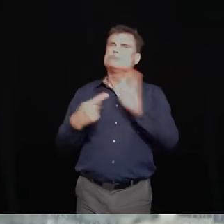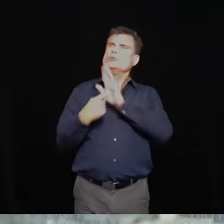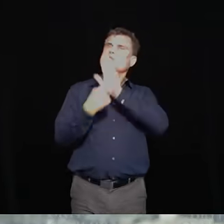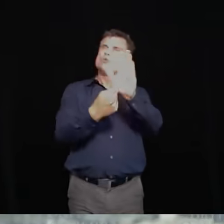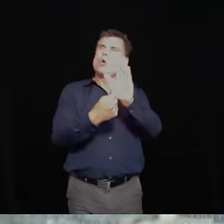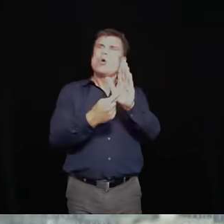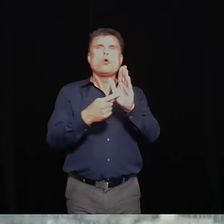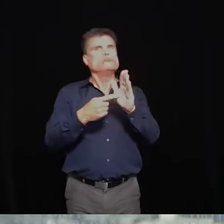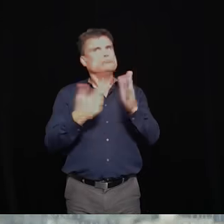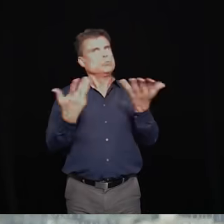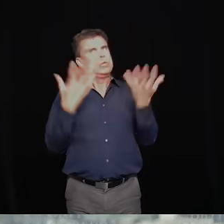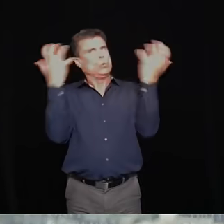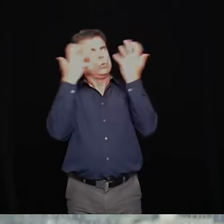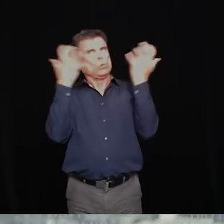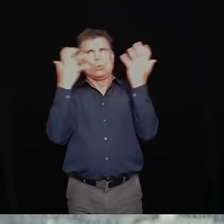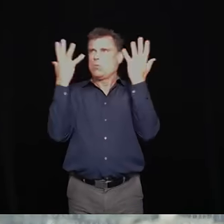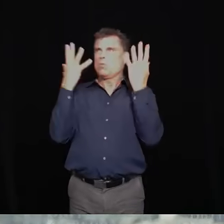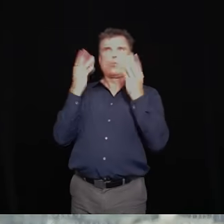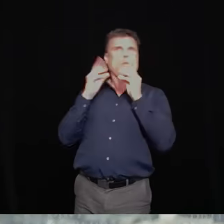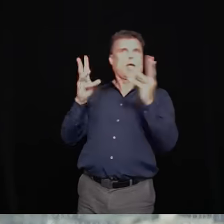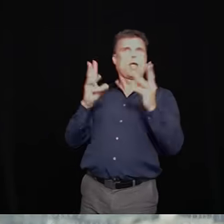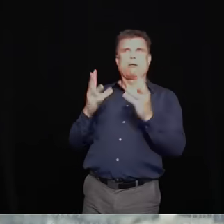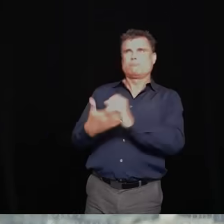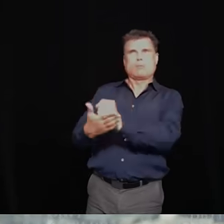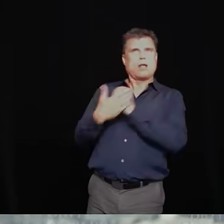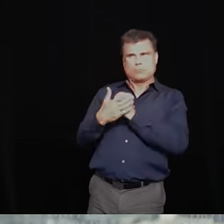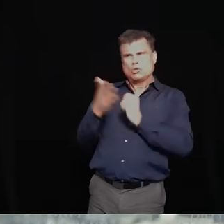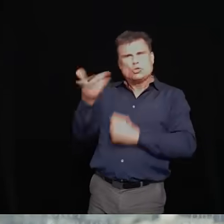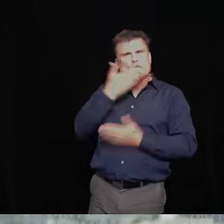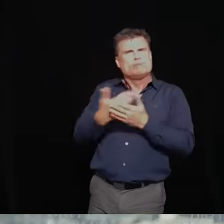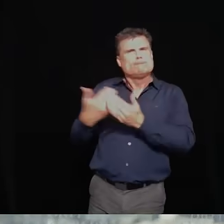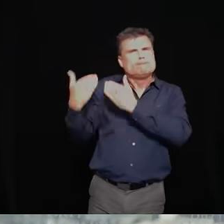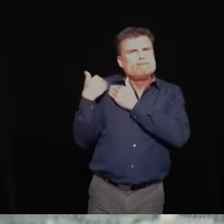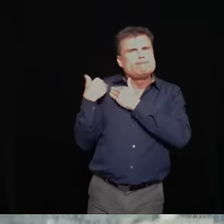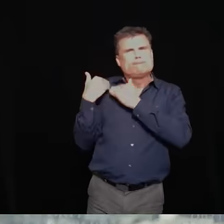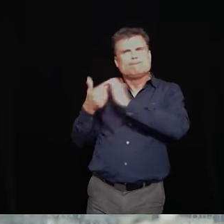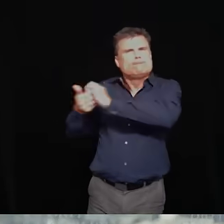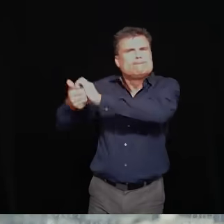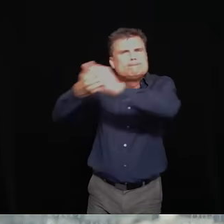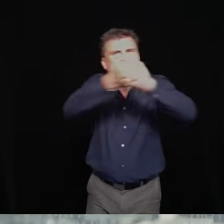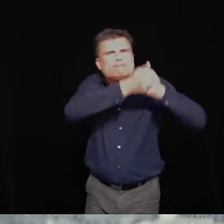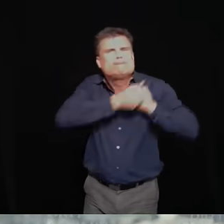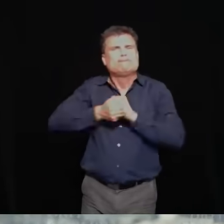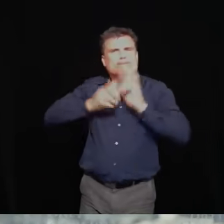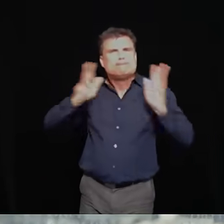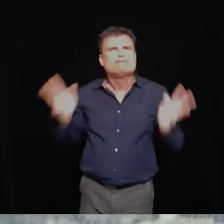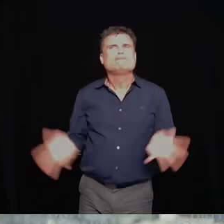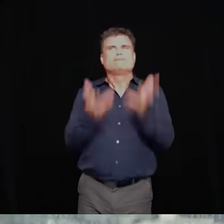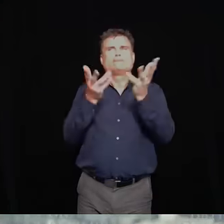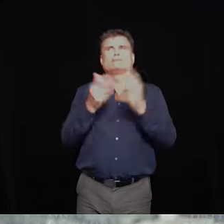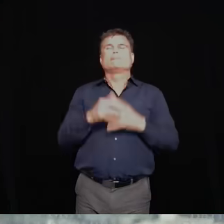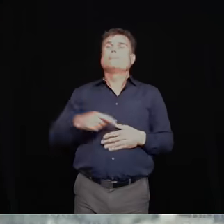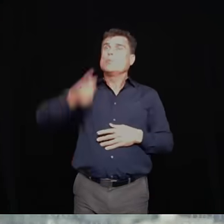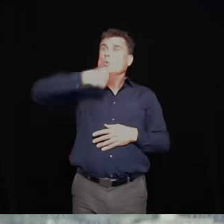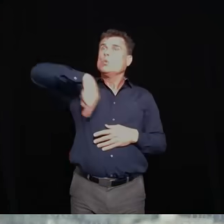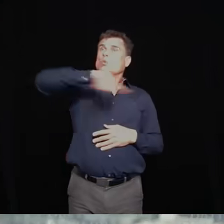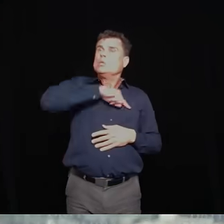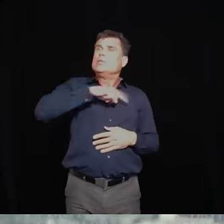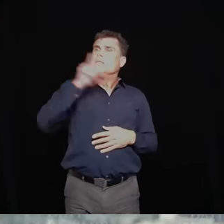We know the respiratory season is coming. And we need to all continue to make those choices that keep our communities, or elders,